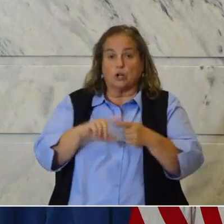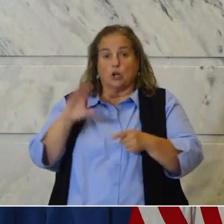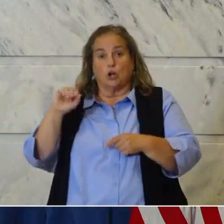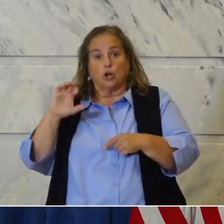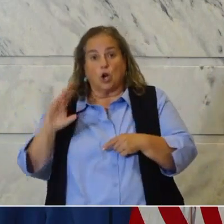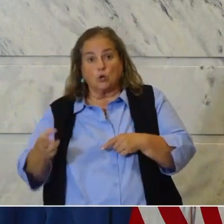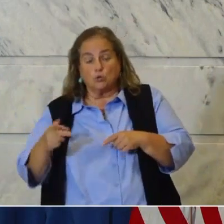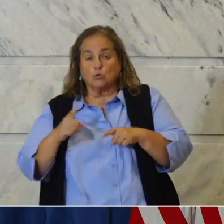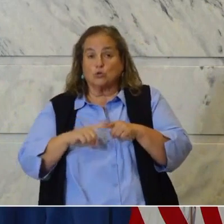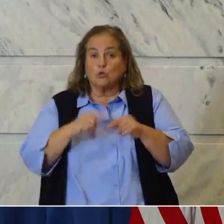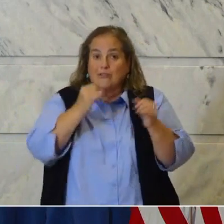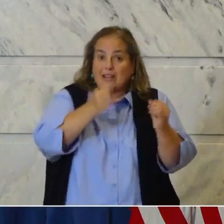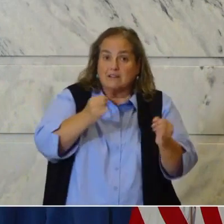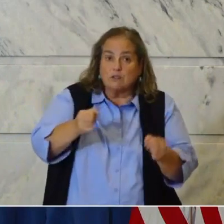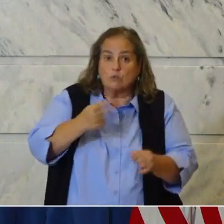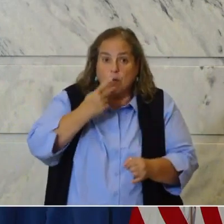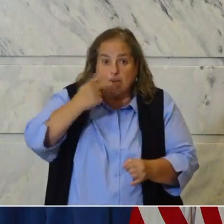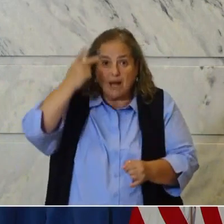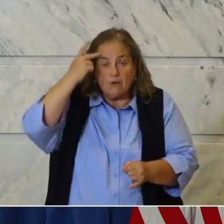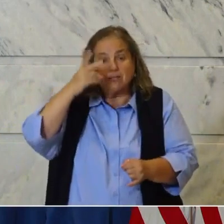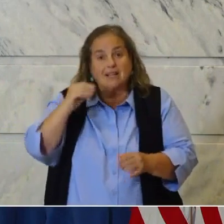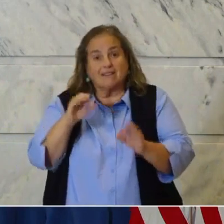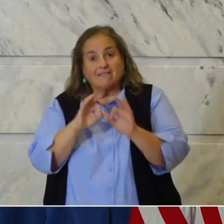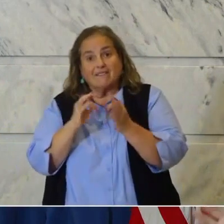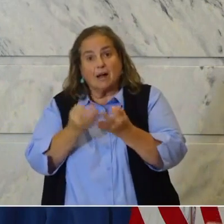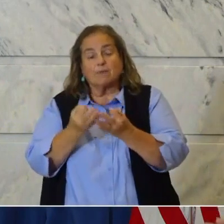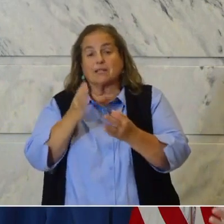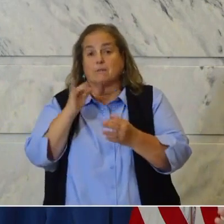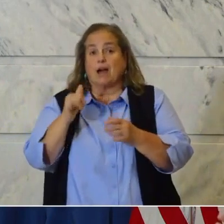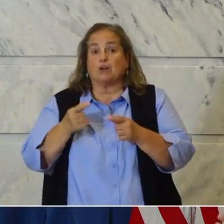individual parents and families. And by trying this, we've got to be willing to